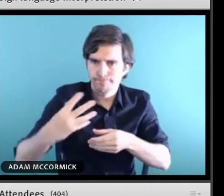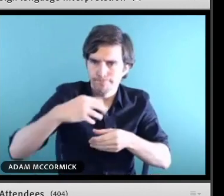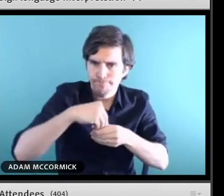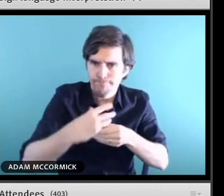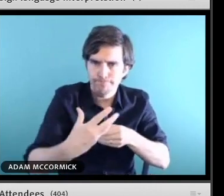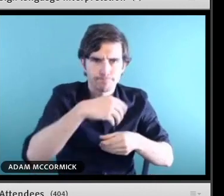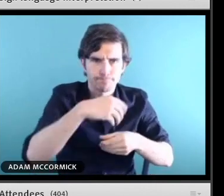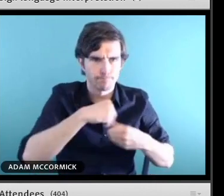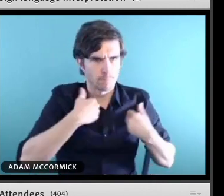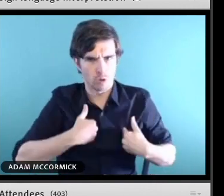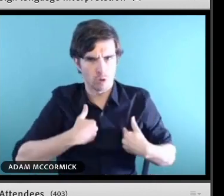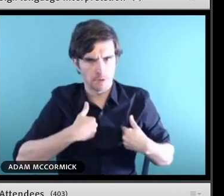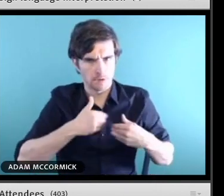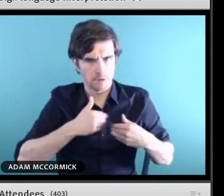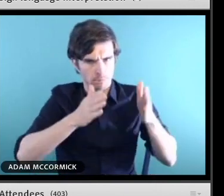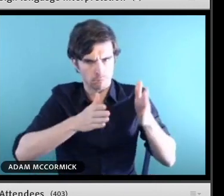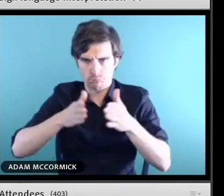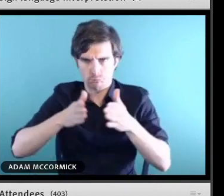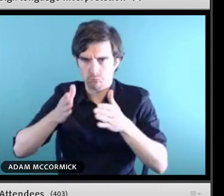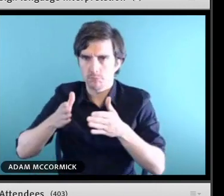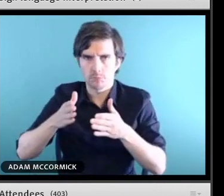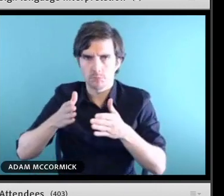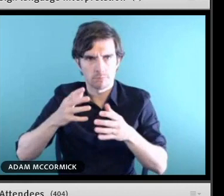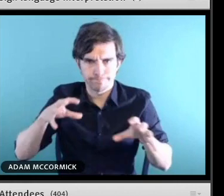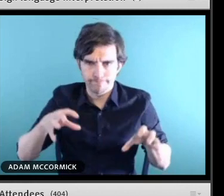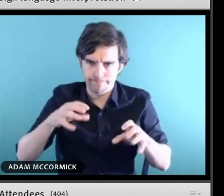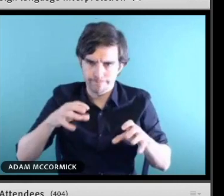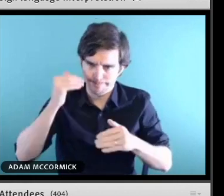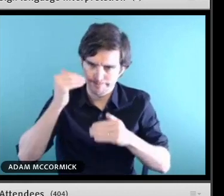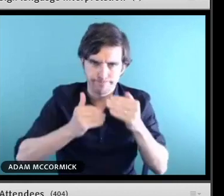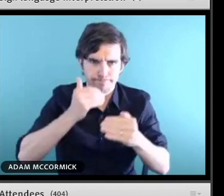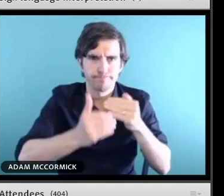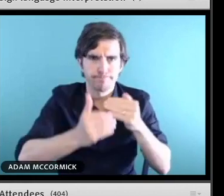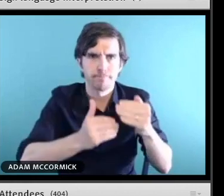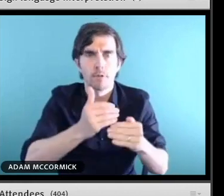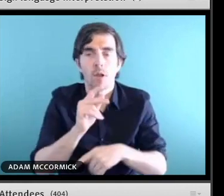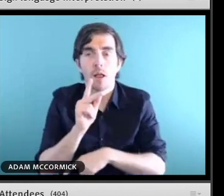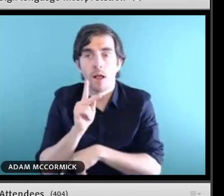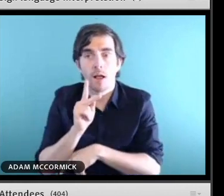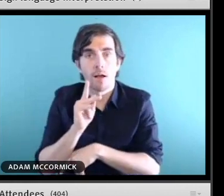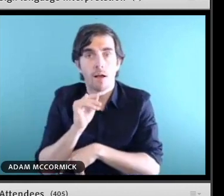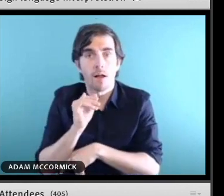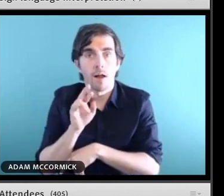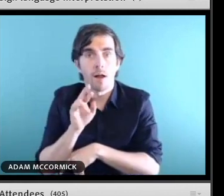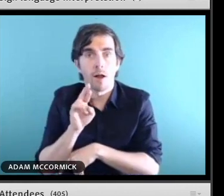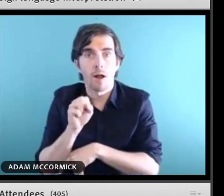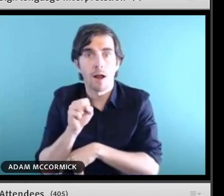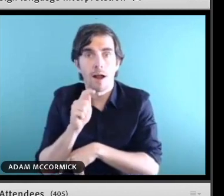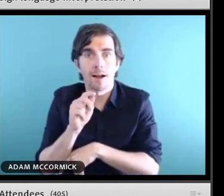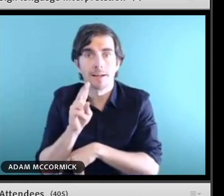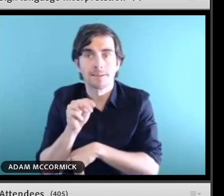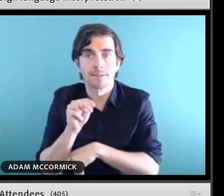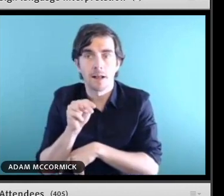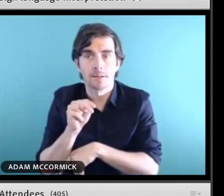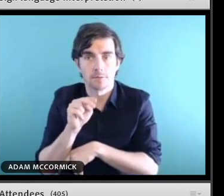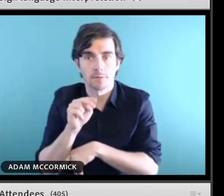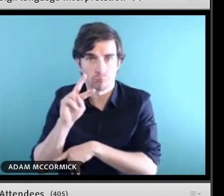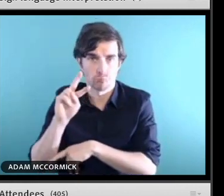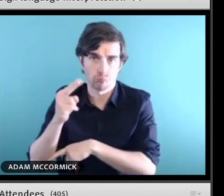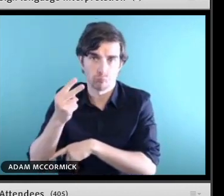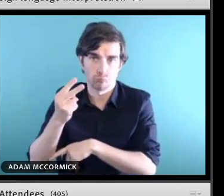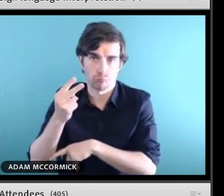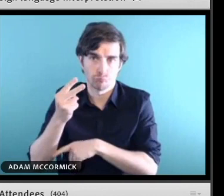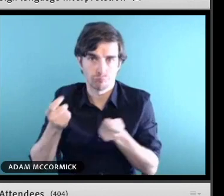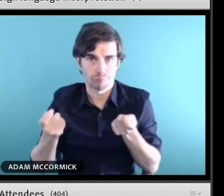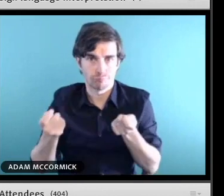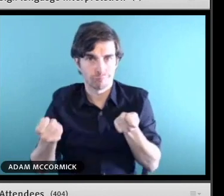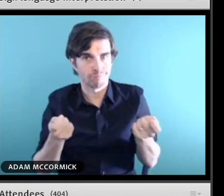action welcome, Kirstin. You heard a story about how she experiences this period and,